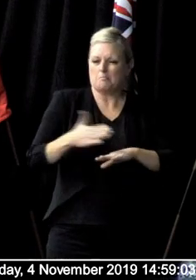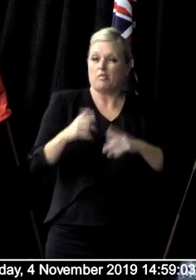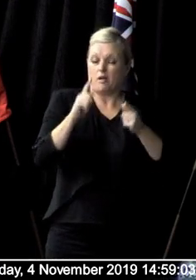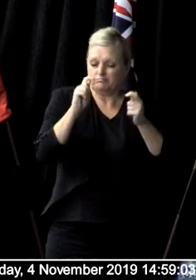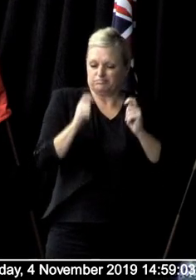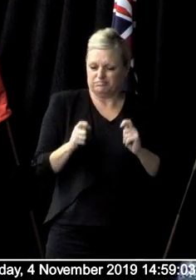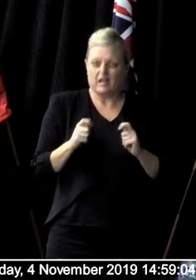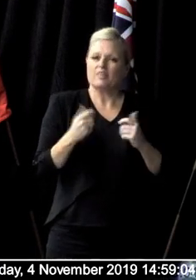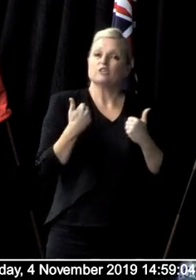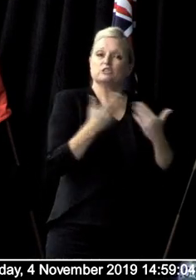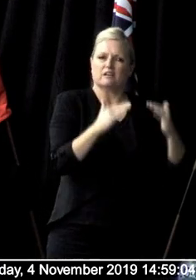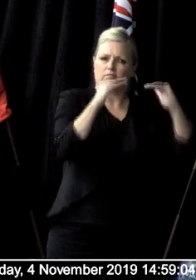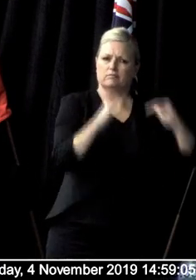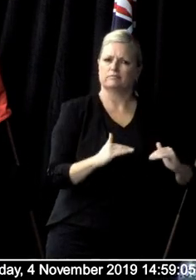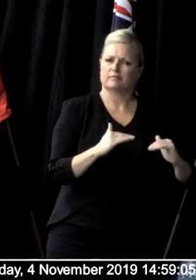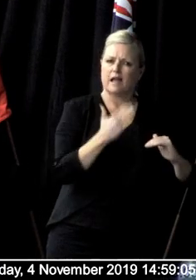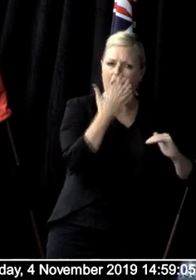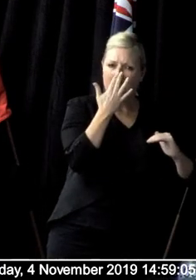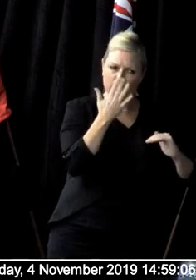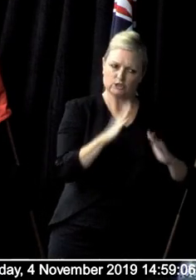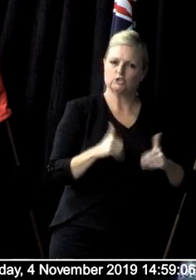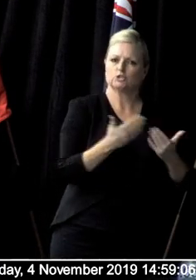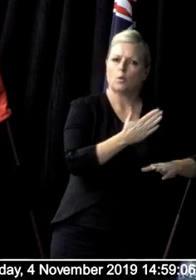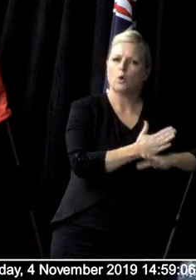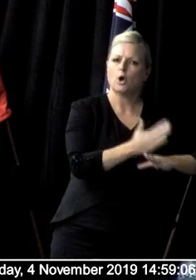same curriculum as the other students in their class.